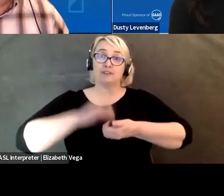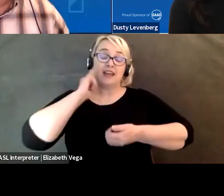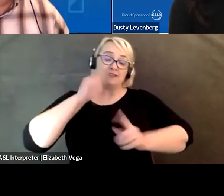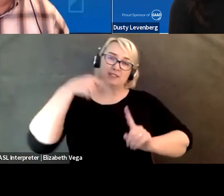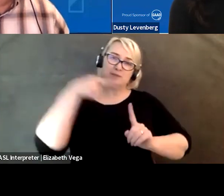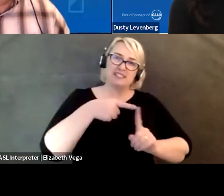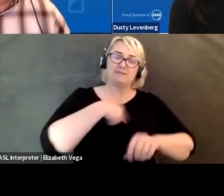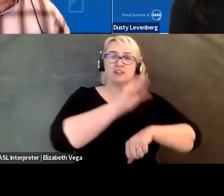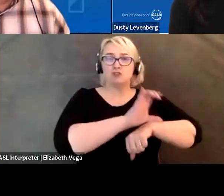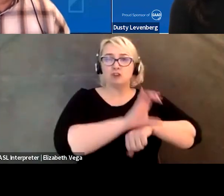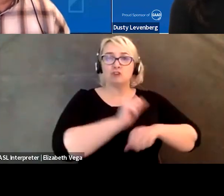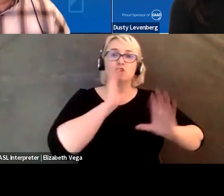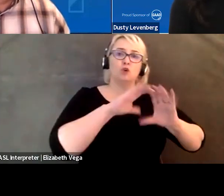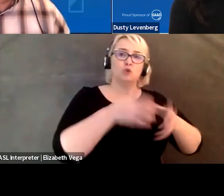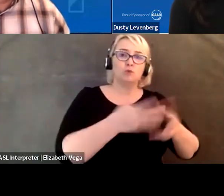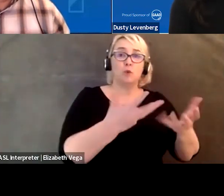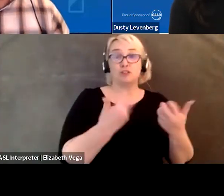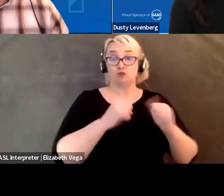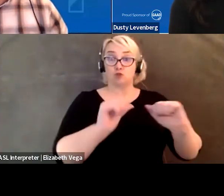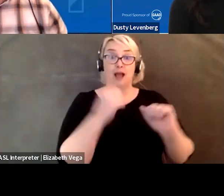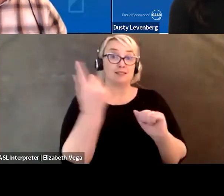something out and share your feedback to the rest of the community so we can